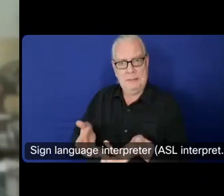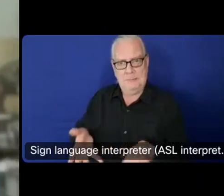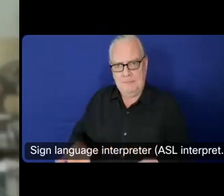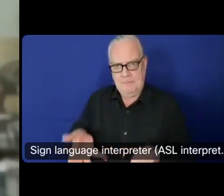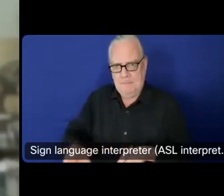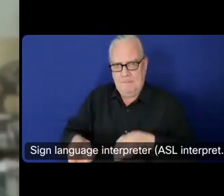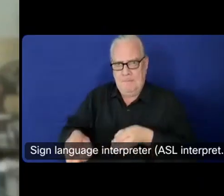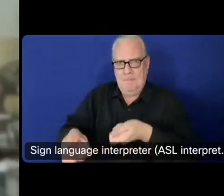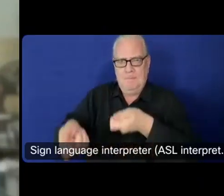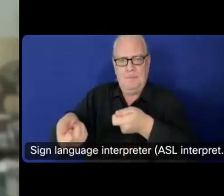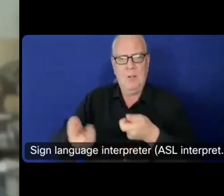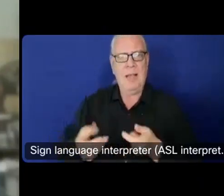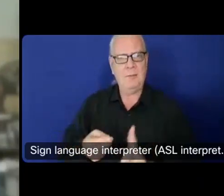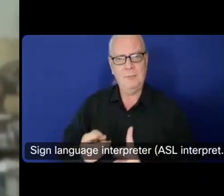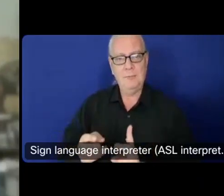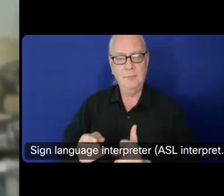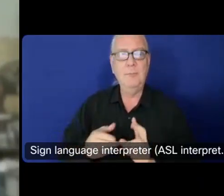like Terri was talking about the buddy system, which I think is